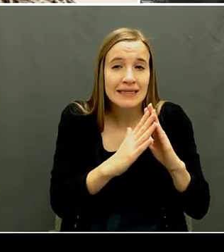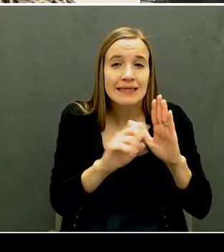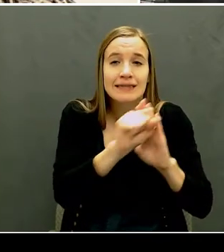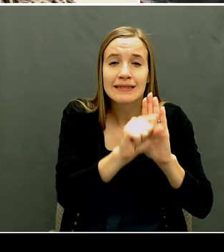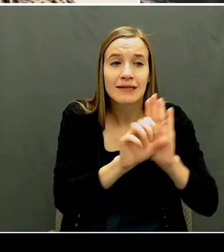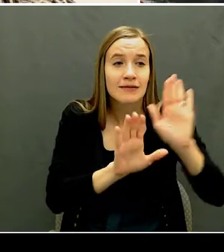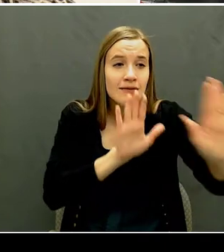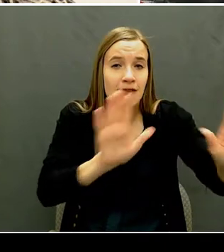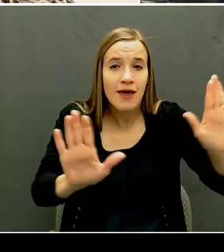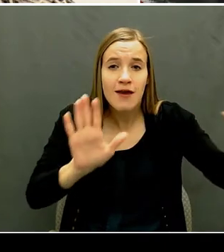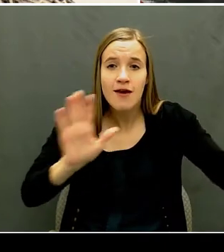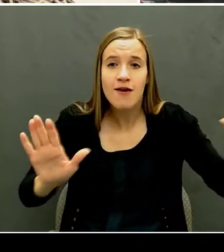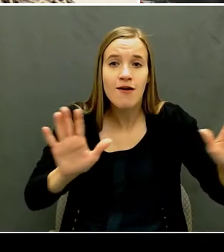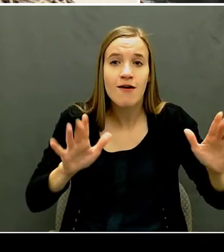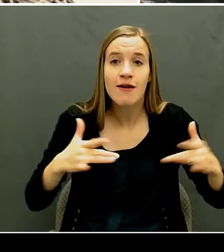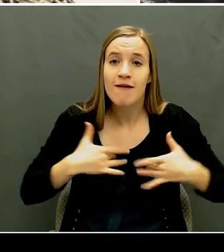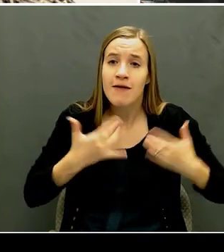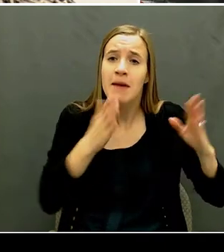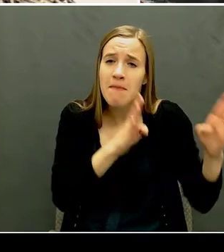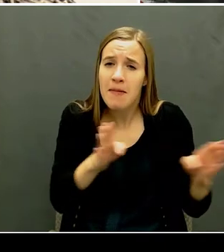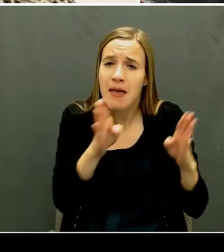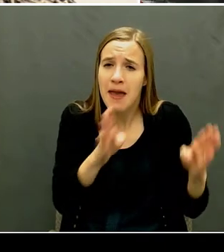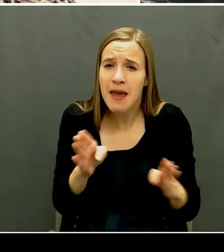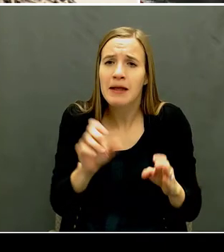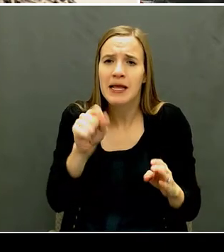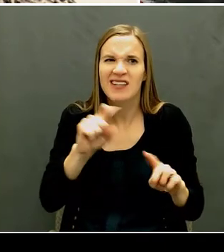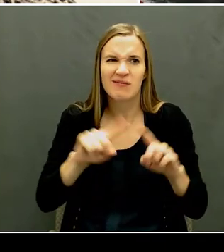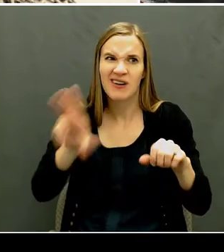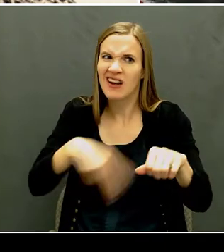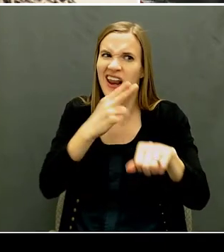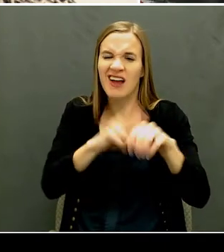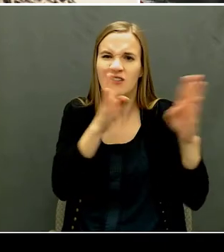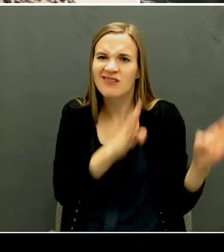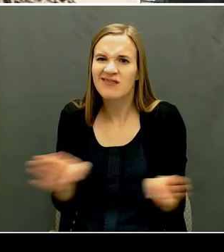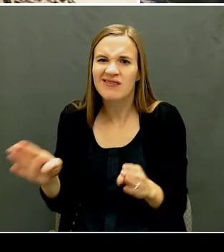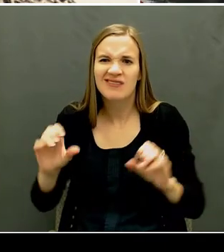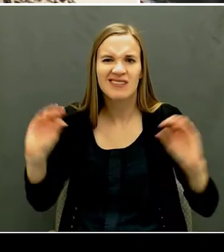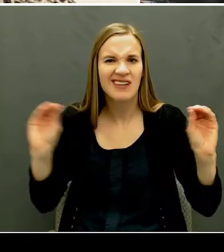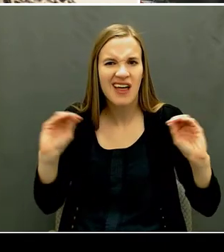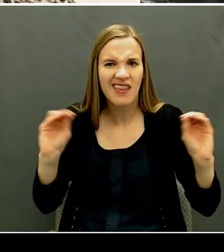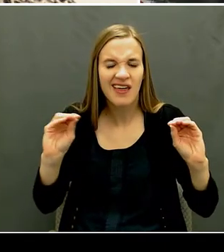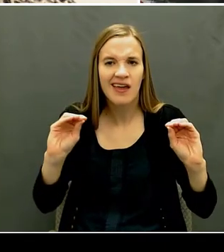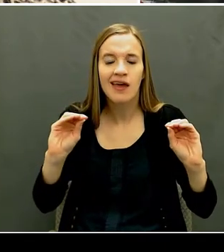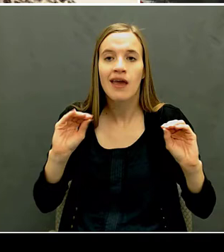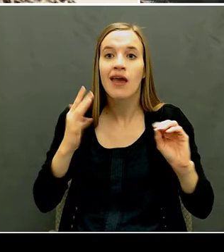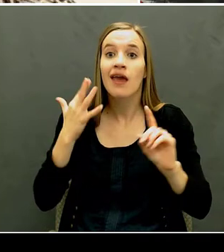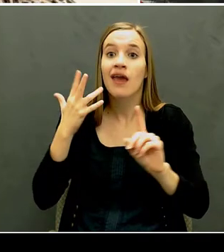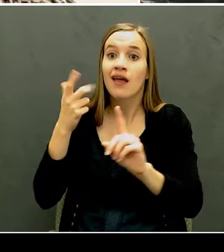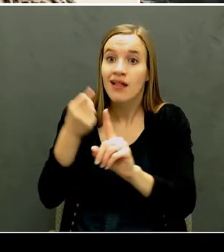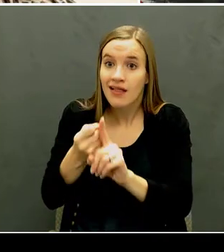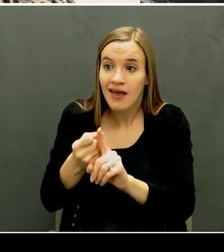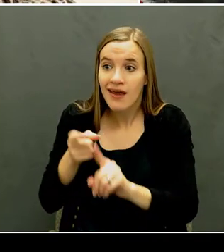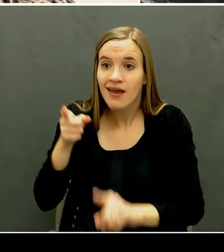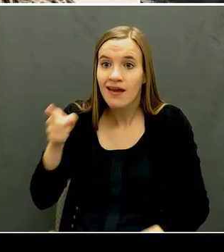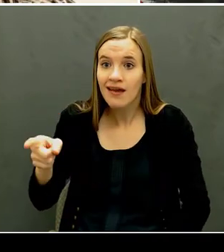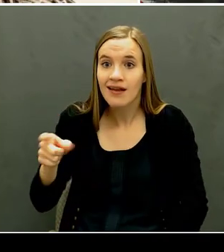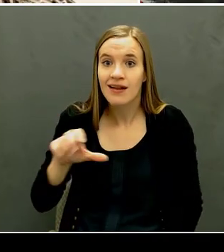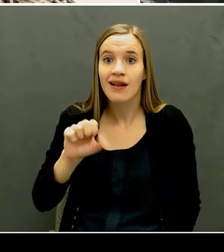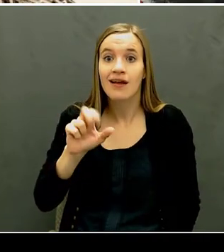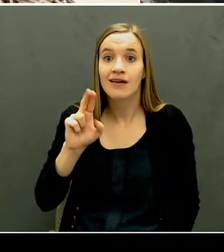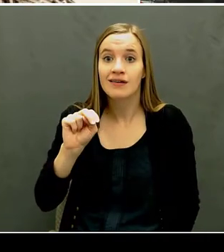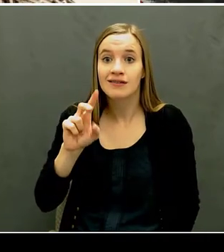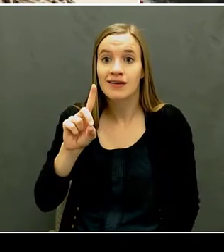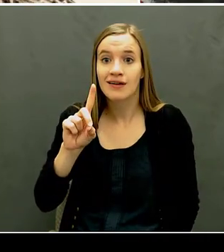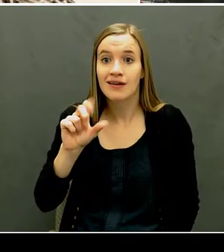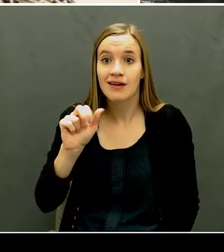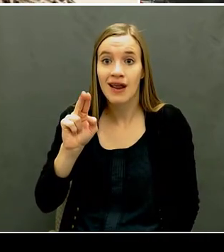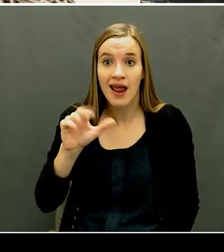sure. And, and then all of a sudden, Crip Camp goes to Sundance. And then all of a sudden Crip